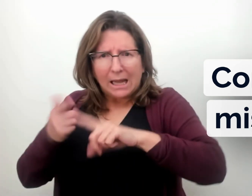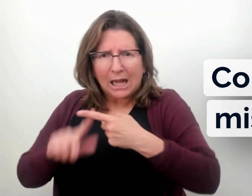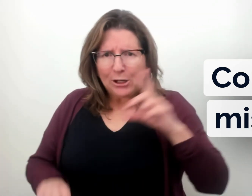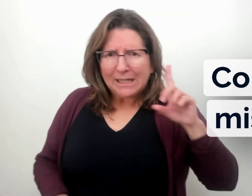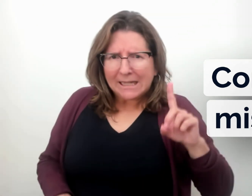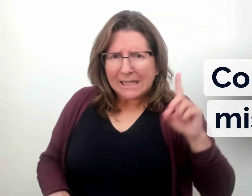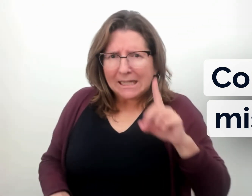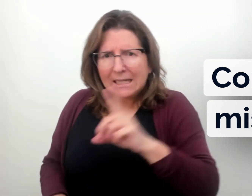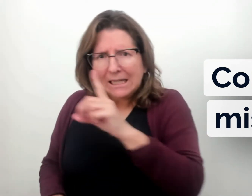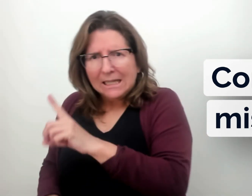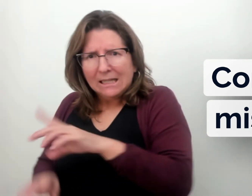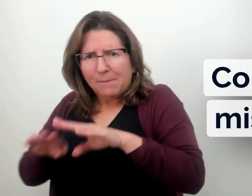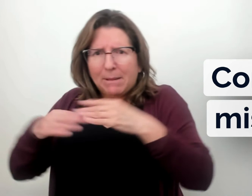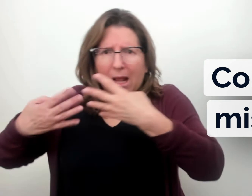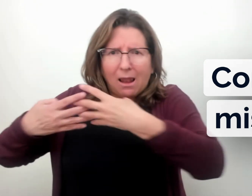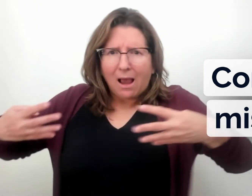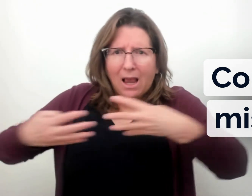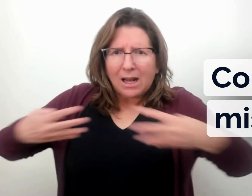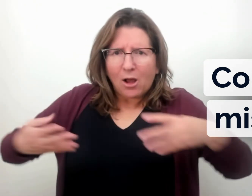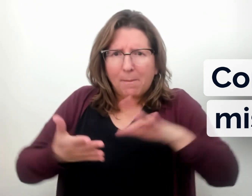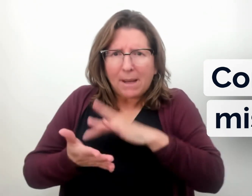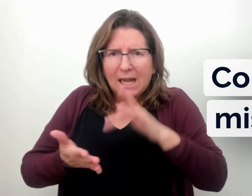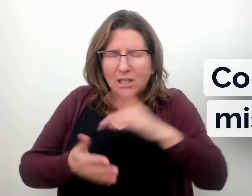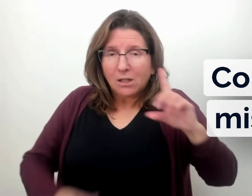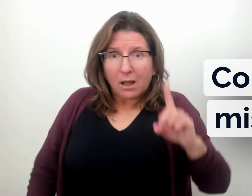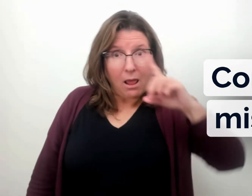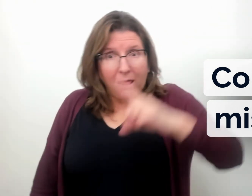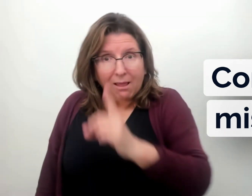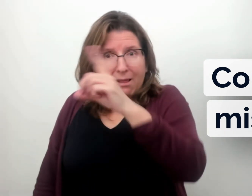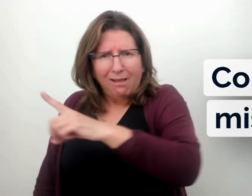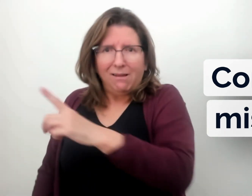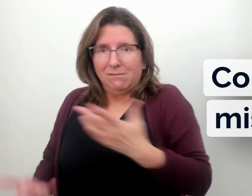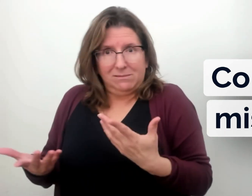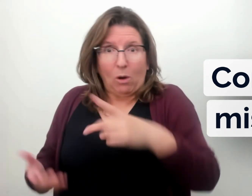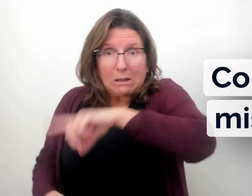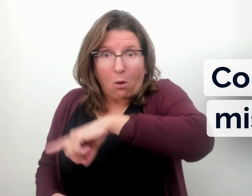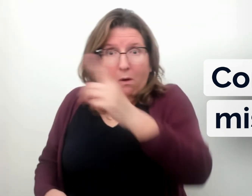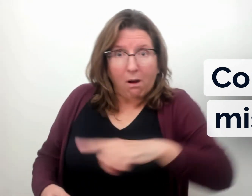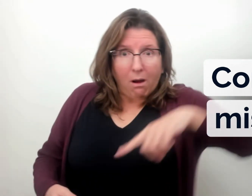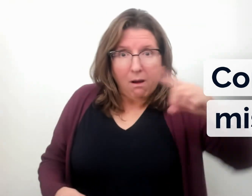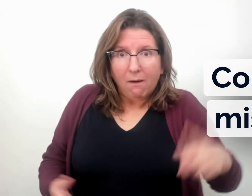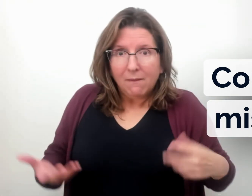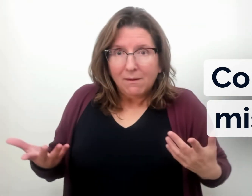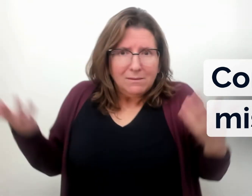You can't have a CL:1 person-walking-down-the-street when you're handshape is the letter 'D.'